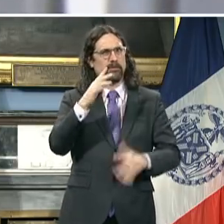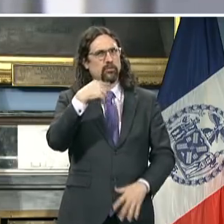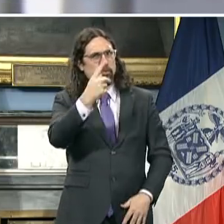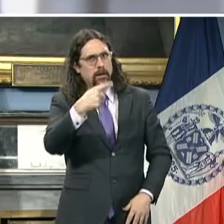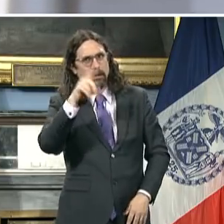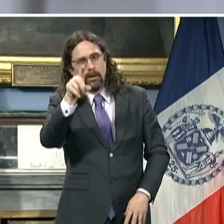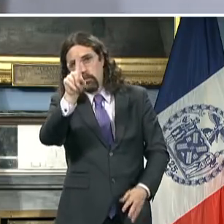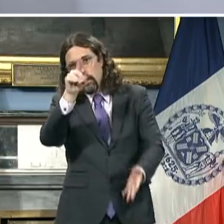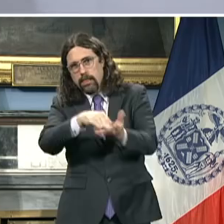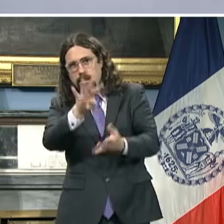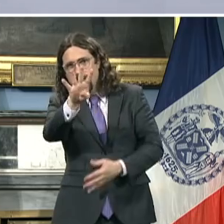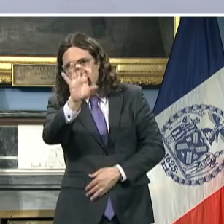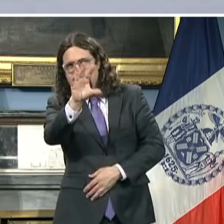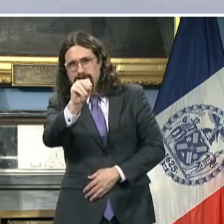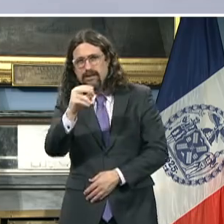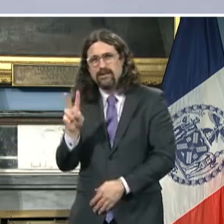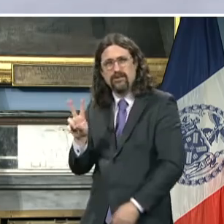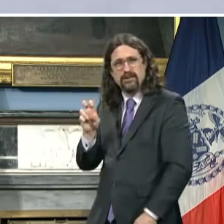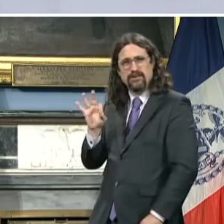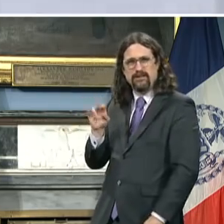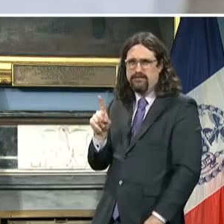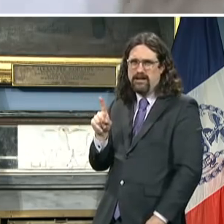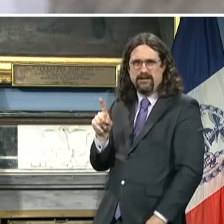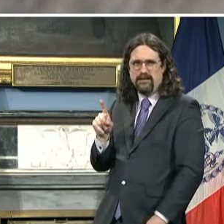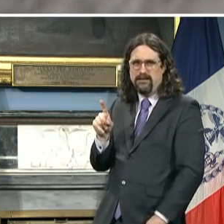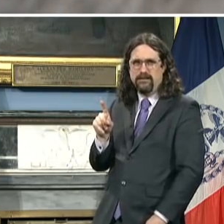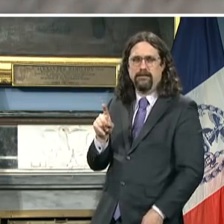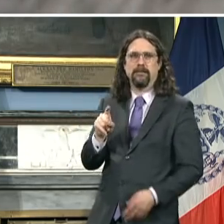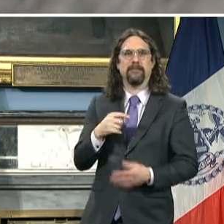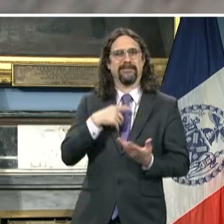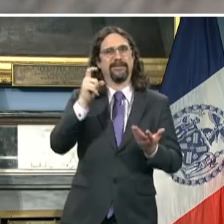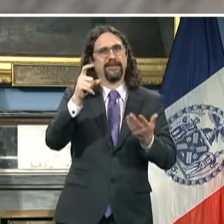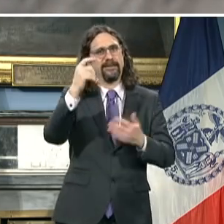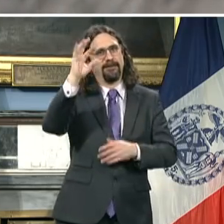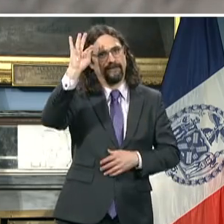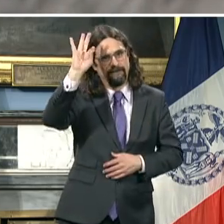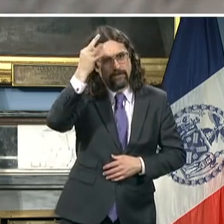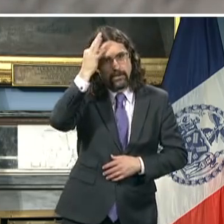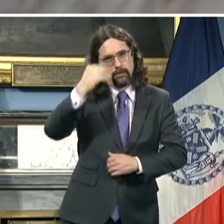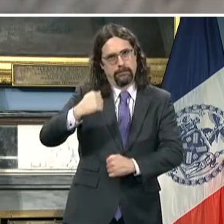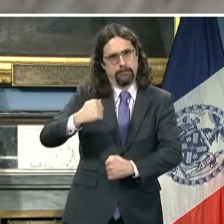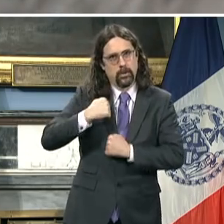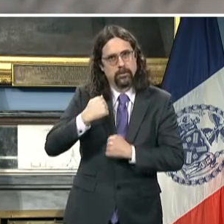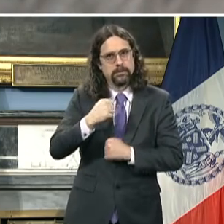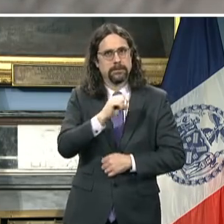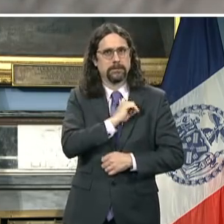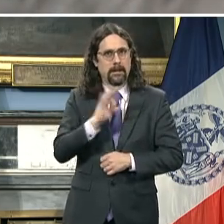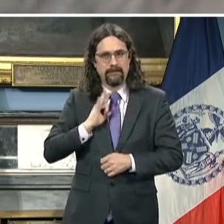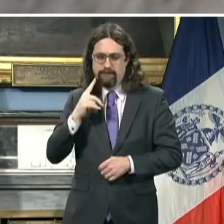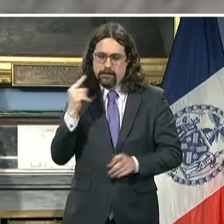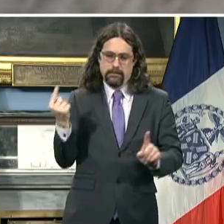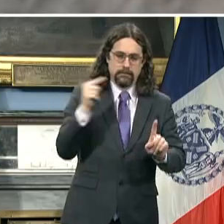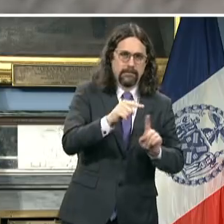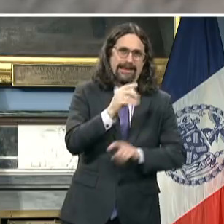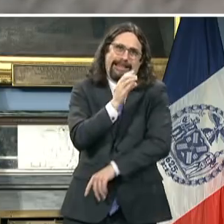STAFF YESTERDAY. I WILL BE SPEAKING TO MORE FEDERAL OFFICIALS AND THE PRESIDENT TODAY TO LET THEM KNOW HOW MUCH OUR